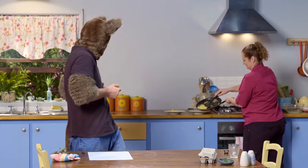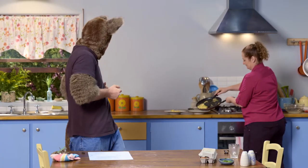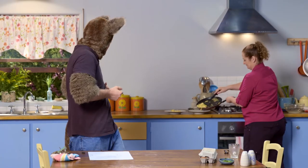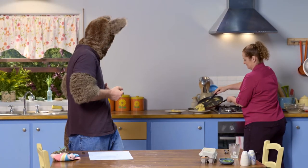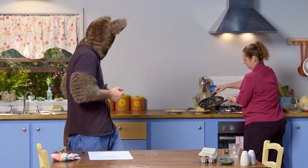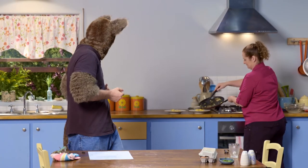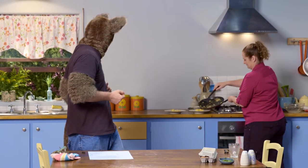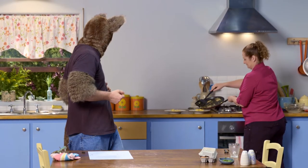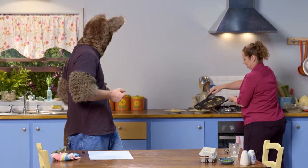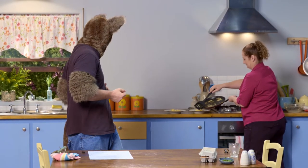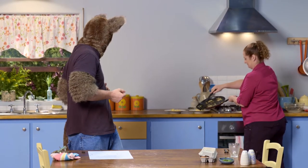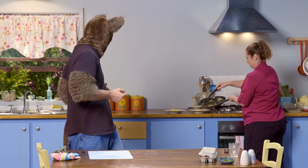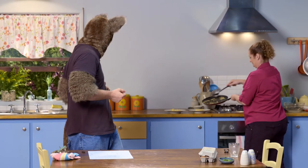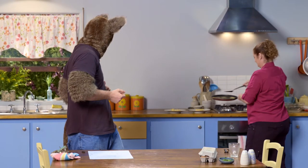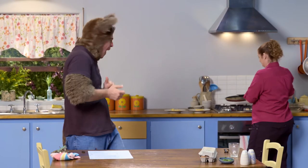Oh. Oooh!